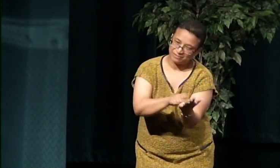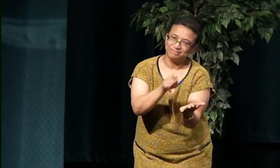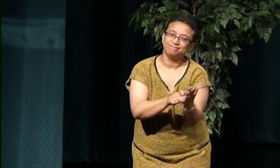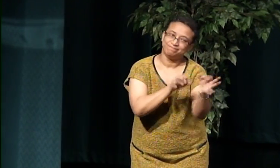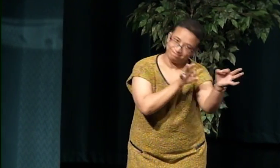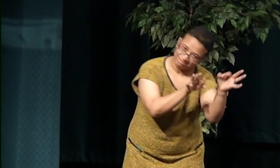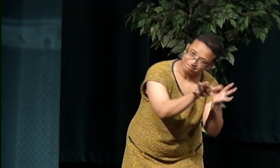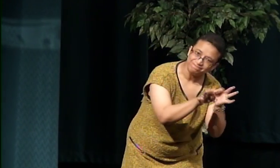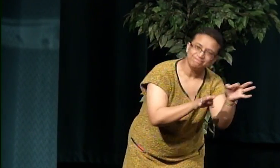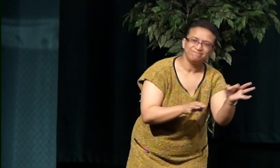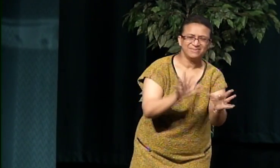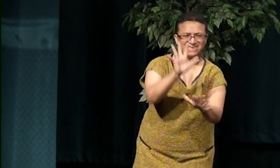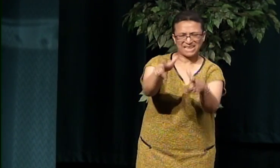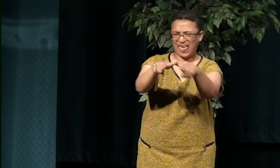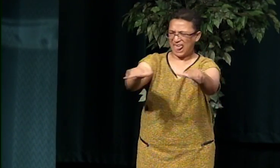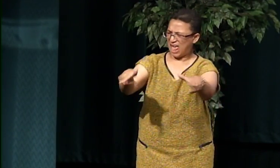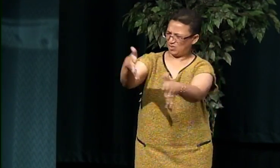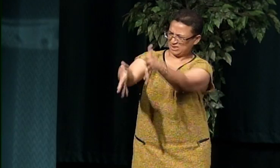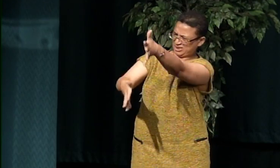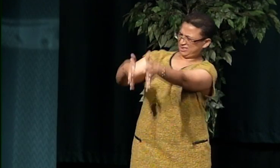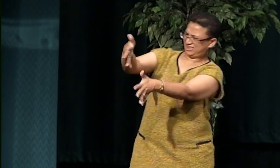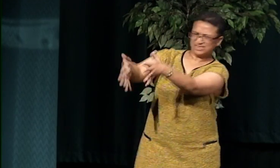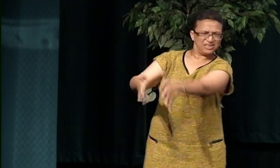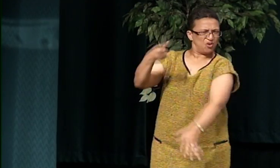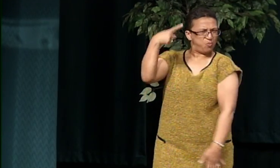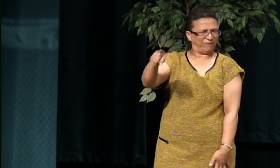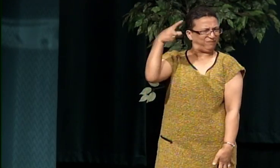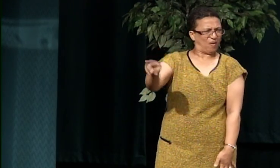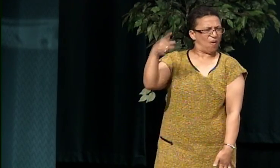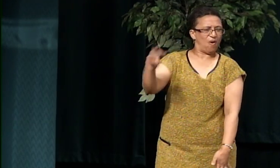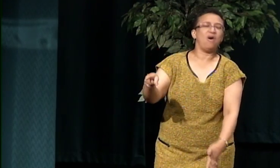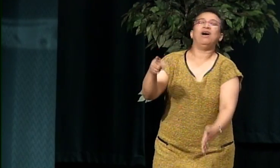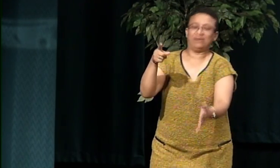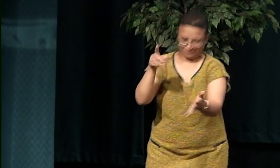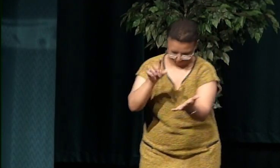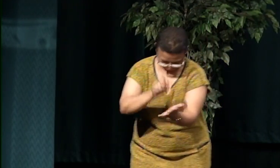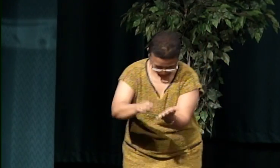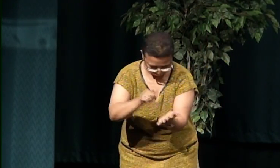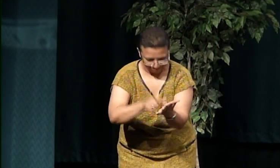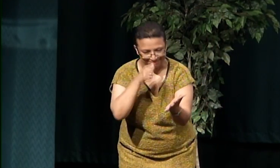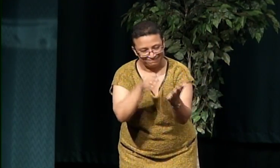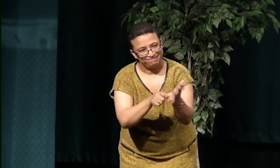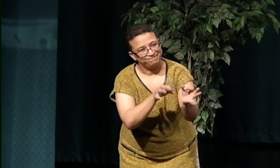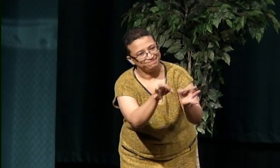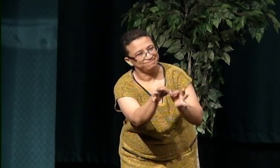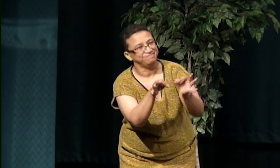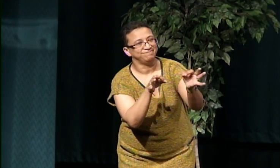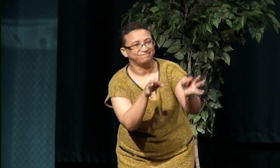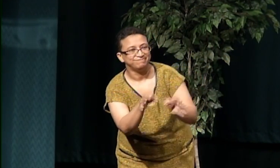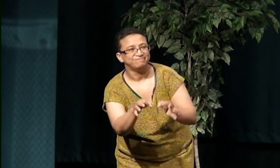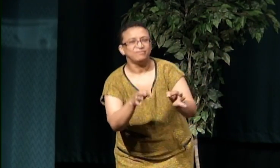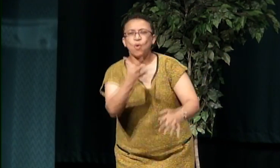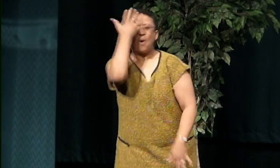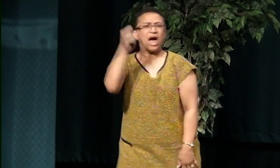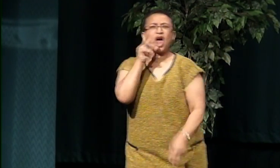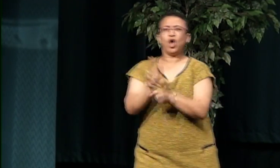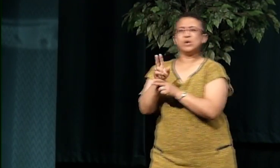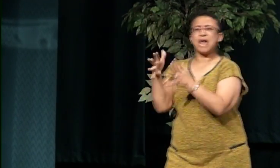We need to talk about our sign language and how it's important and why it's important.